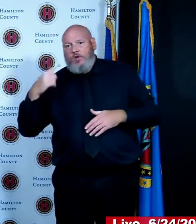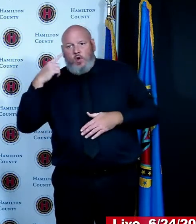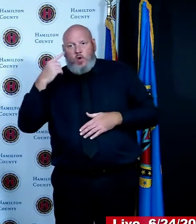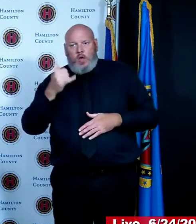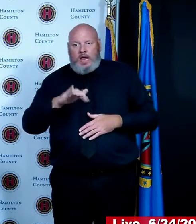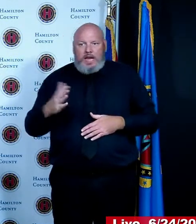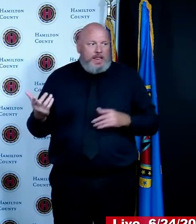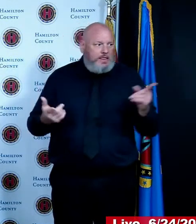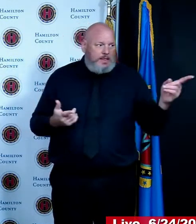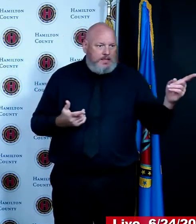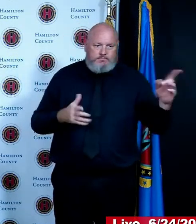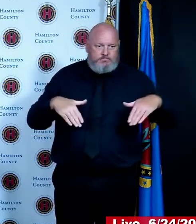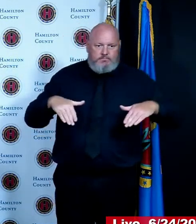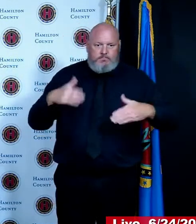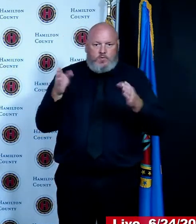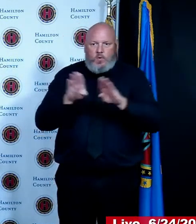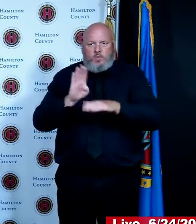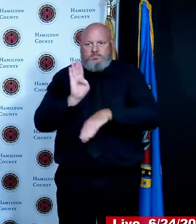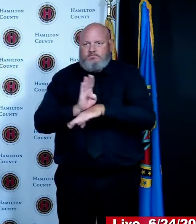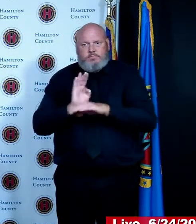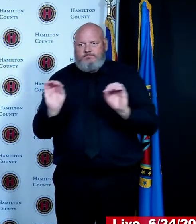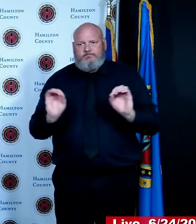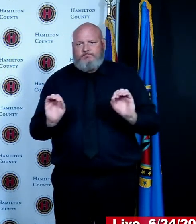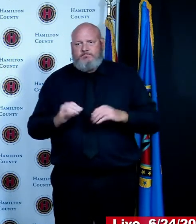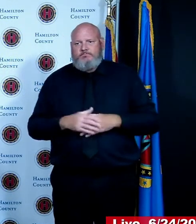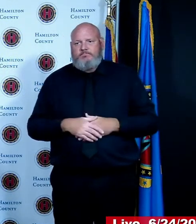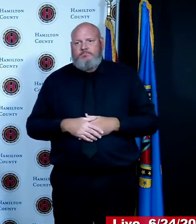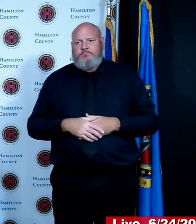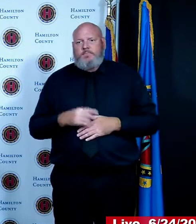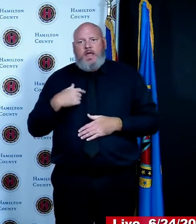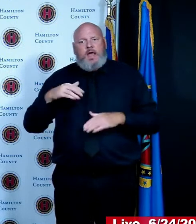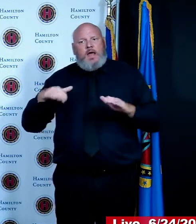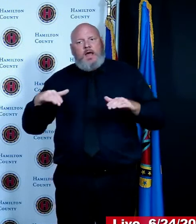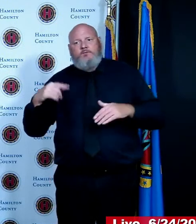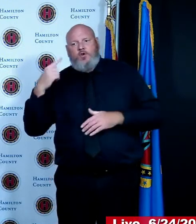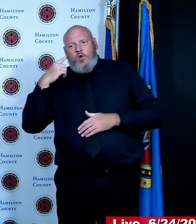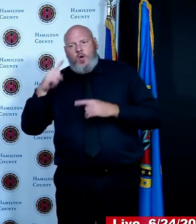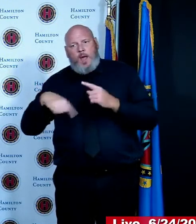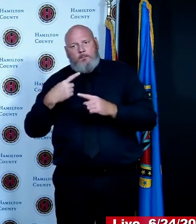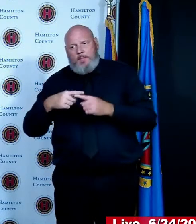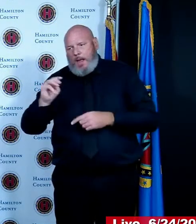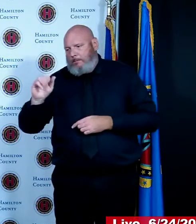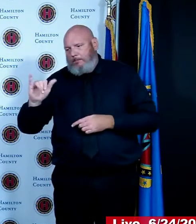that and I haven't heard him say it I think our the larger issue is to make